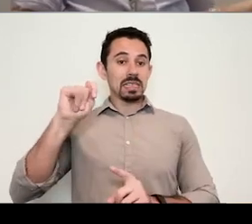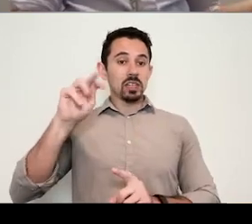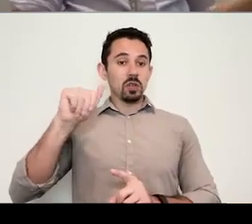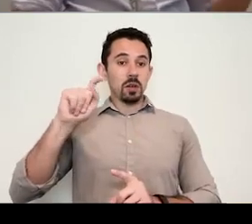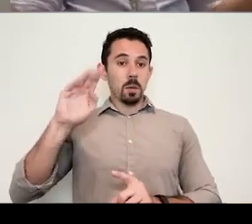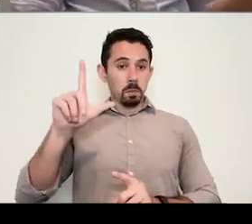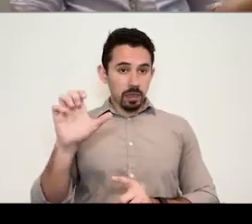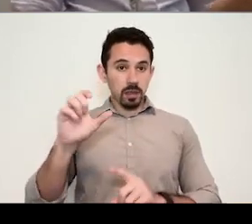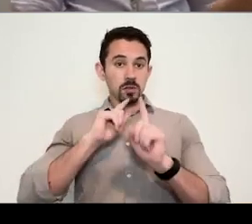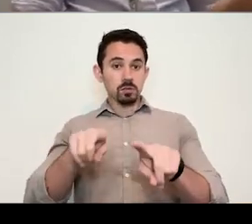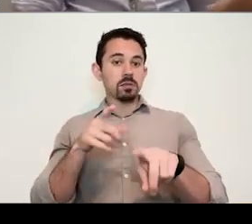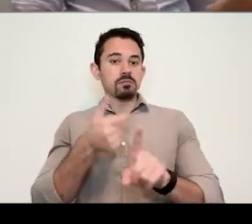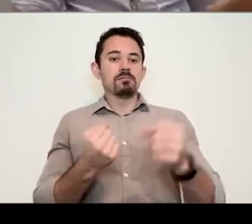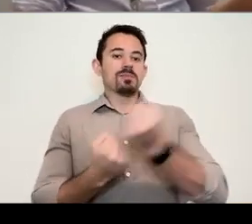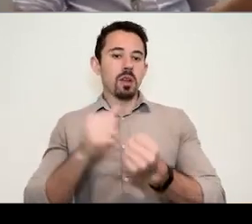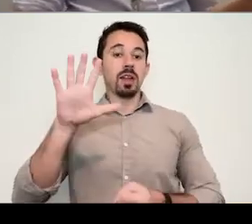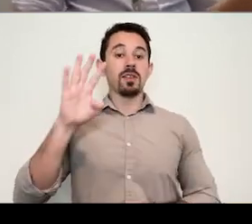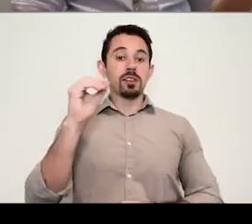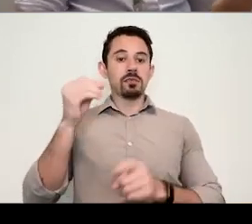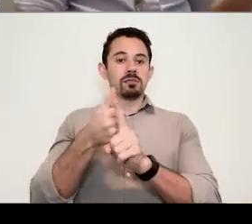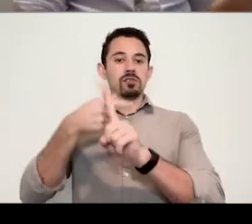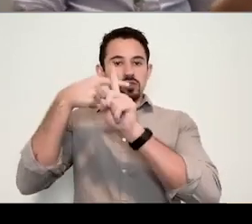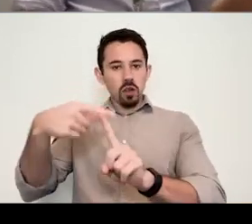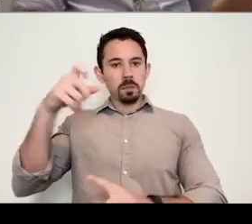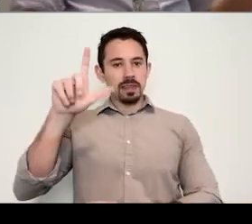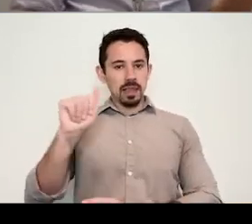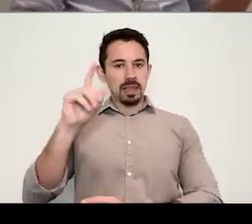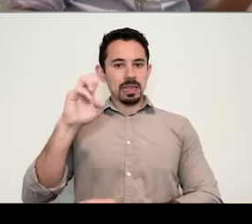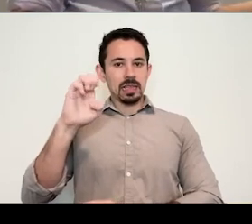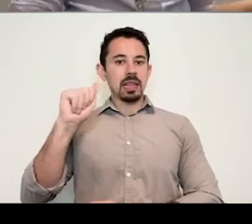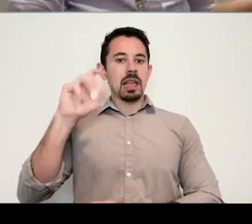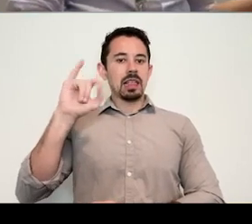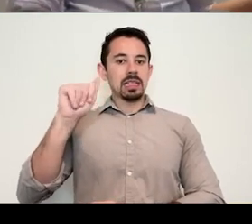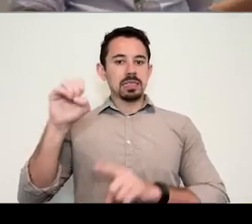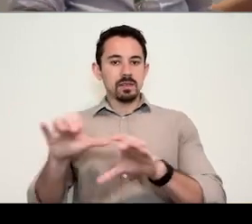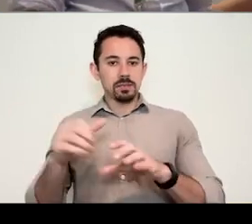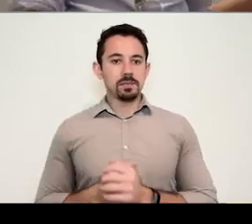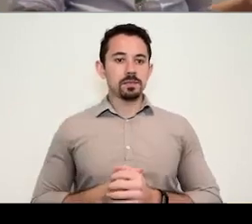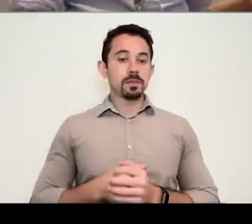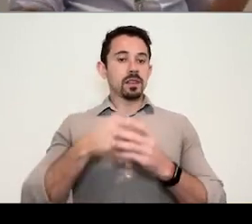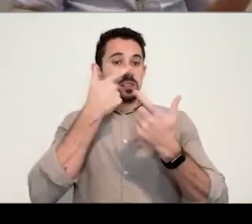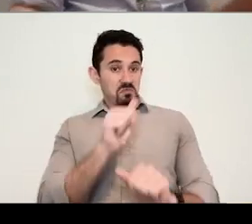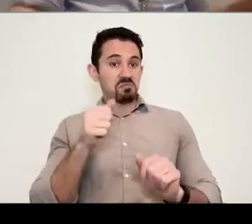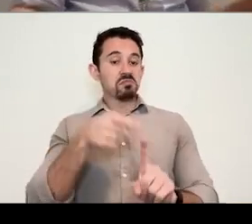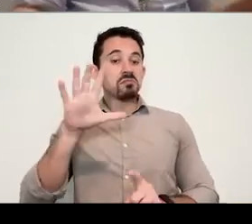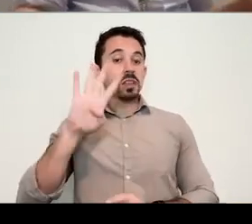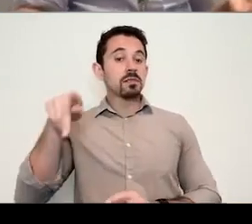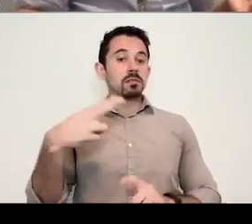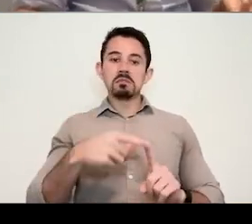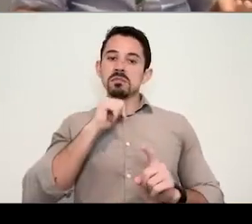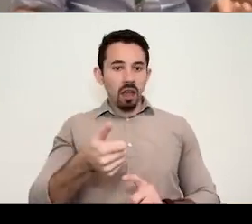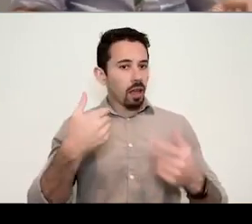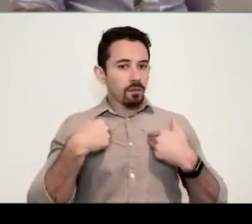targeting PelA esterase activity. Interestingly, 54-Ph did not have a titratable response revealing